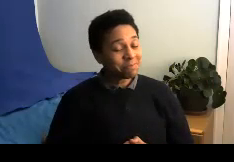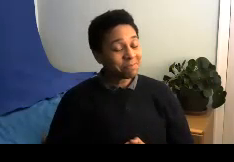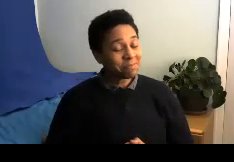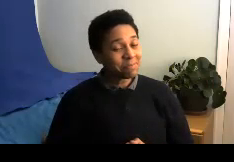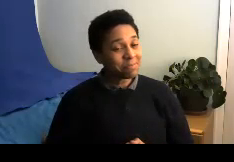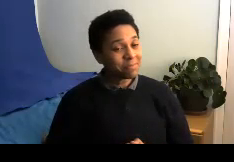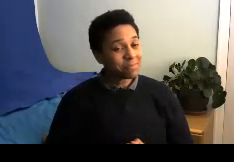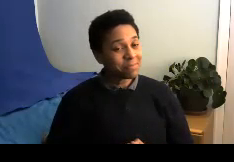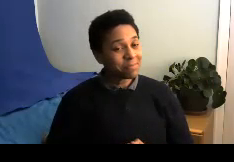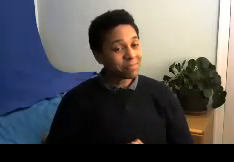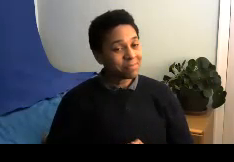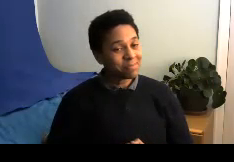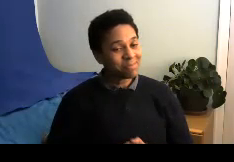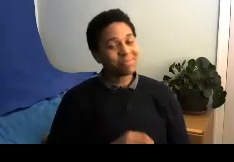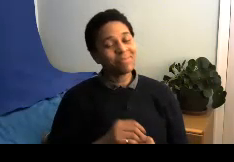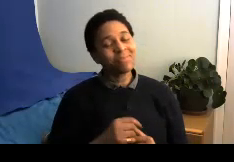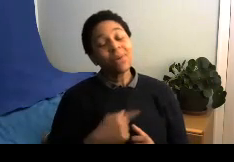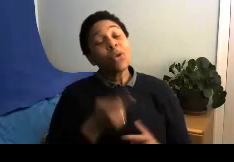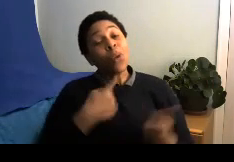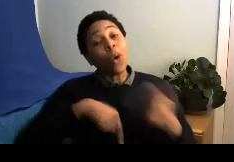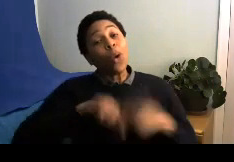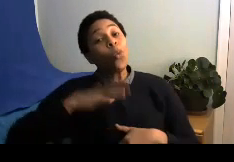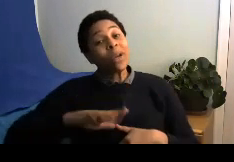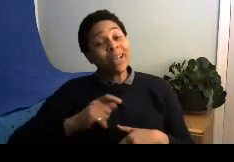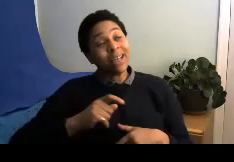Paul: Yeah, I'm good. I'm good.